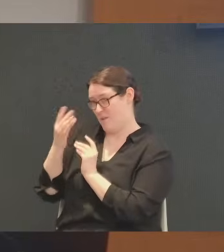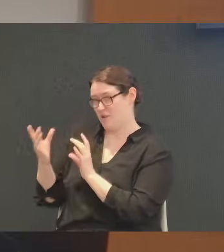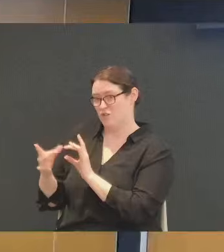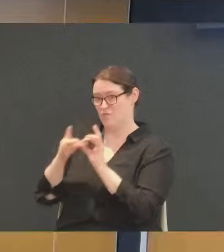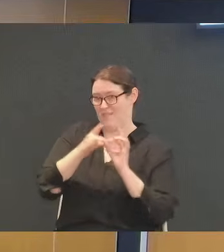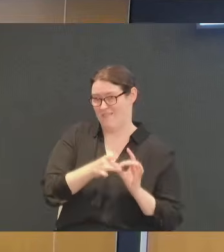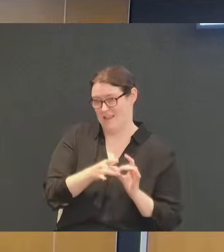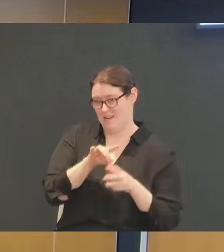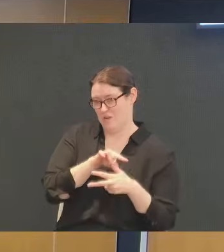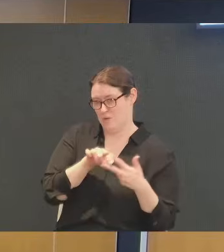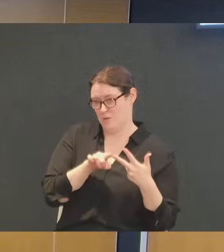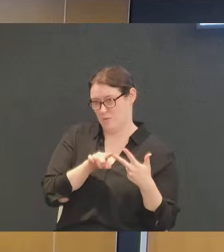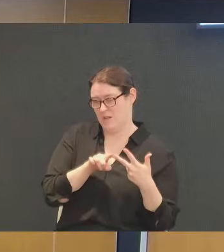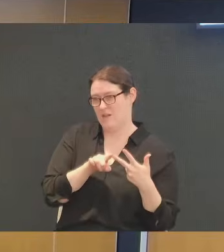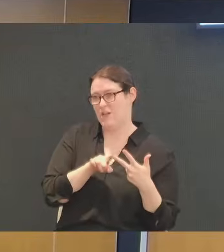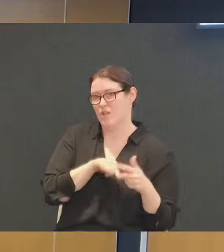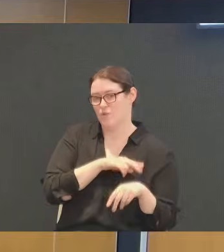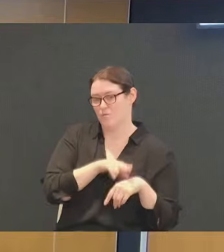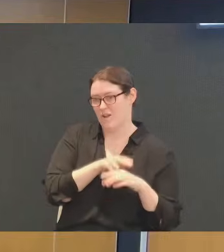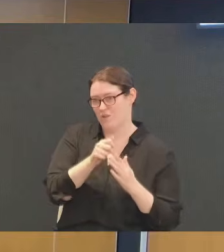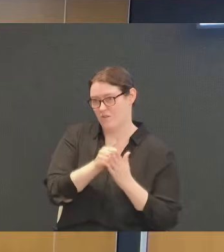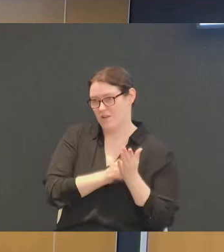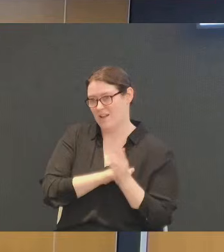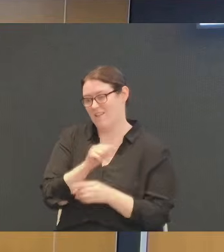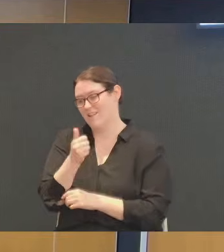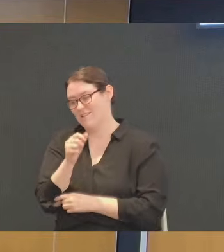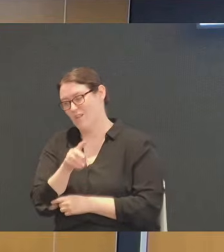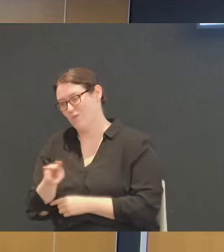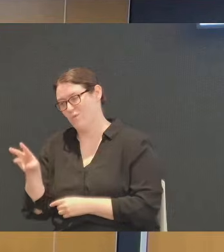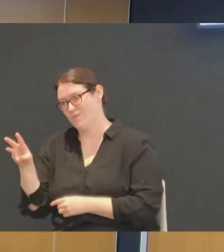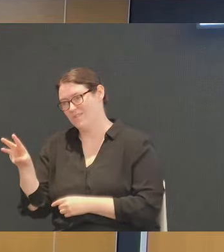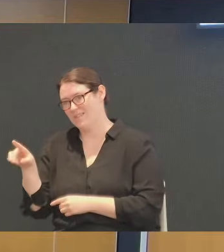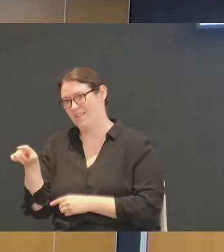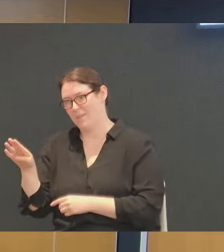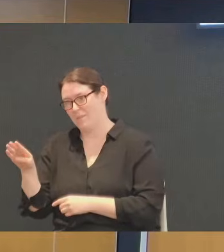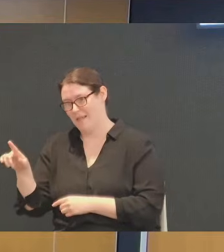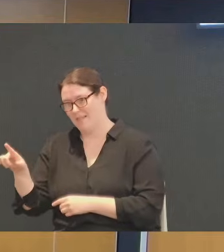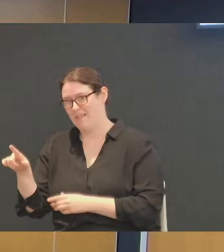items 1 through three in the regular agenda. items 10 through 16 on the buy agenda. these